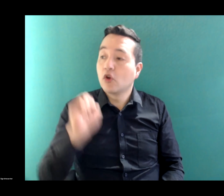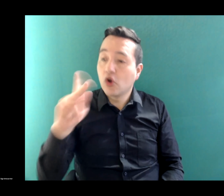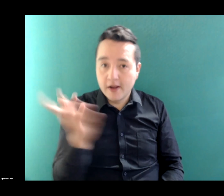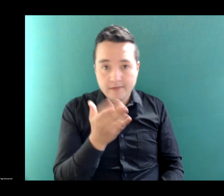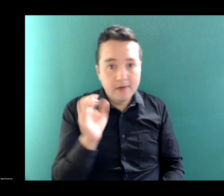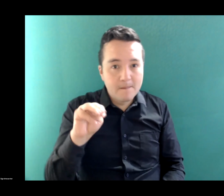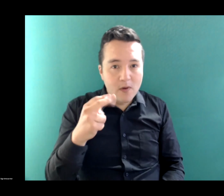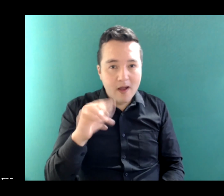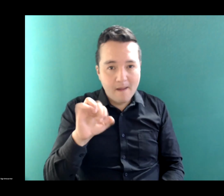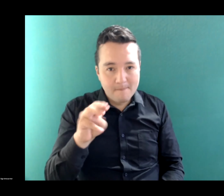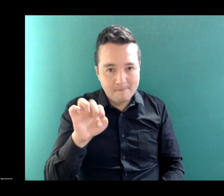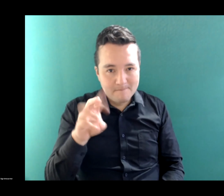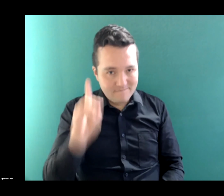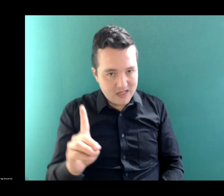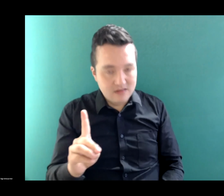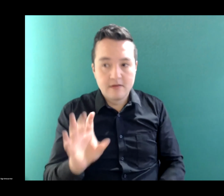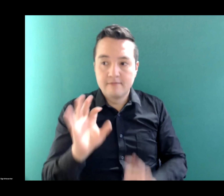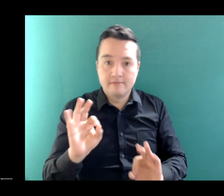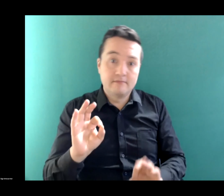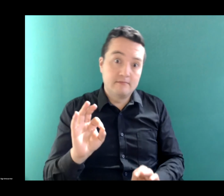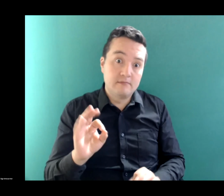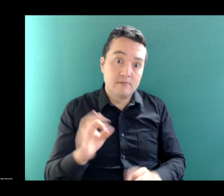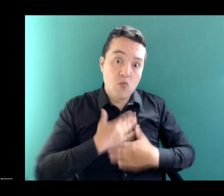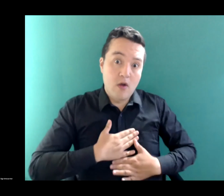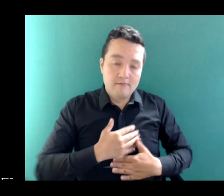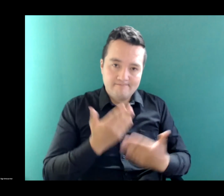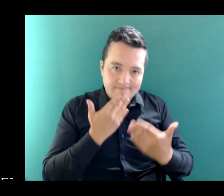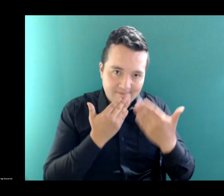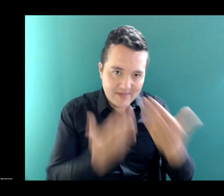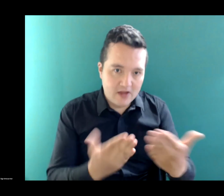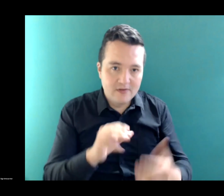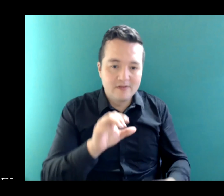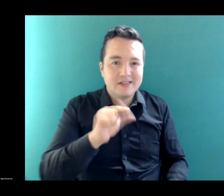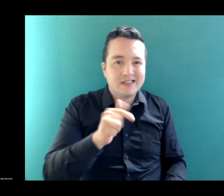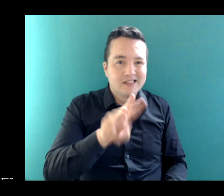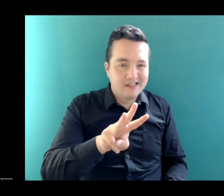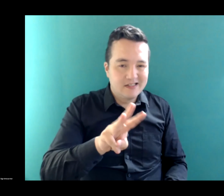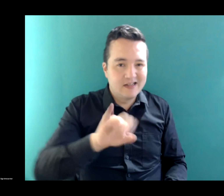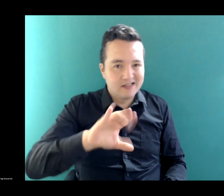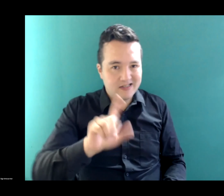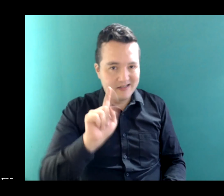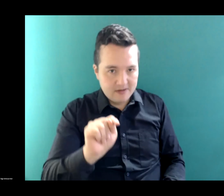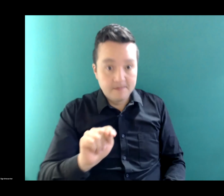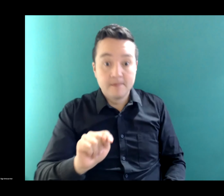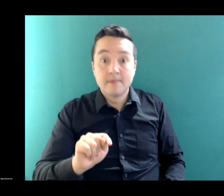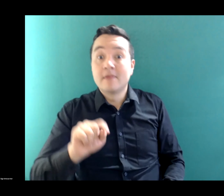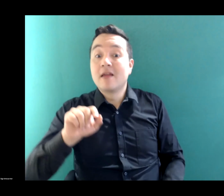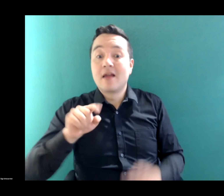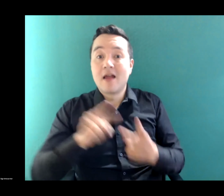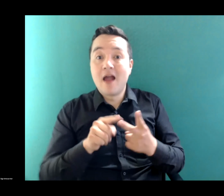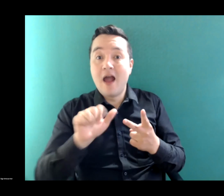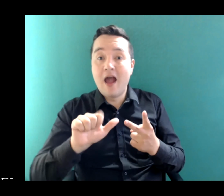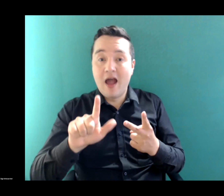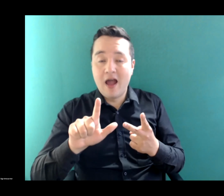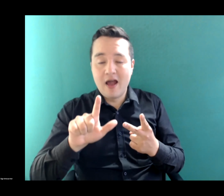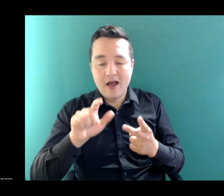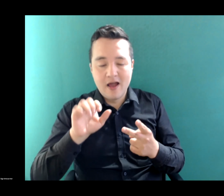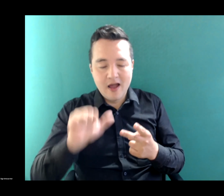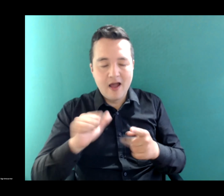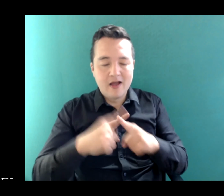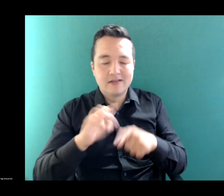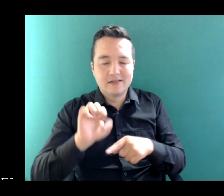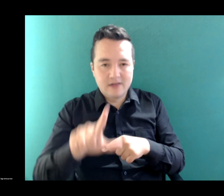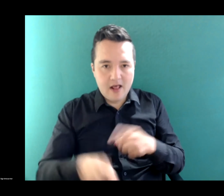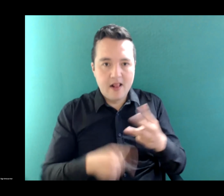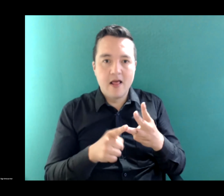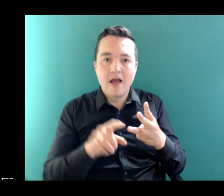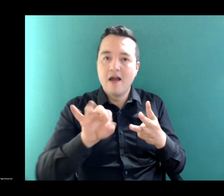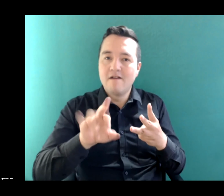SPEAKER: